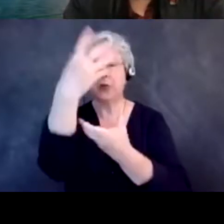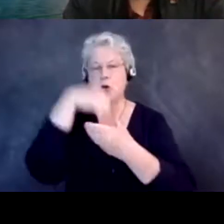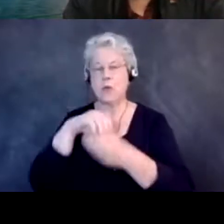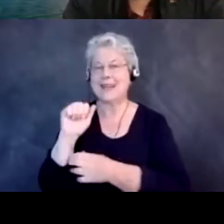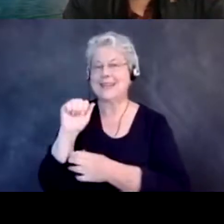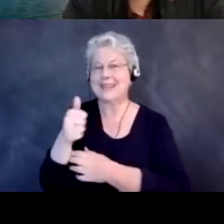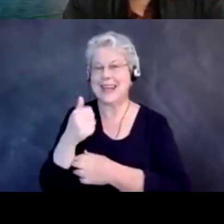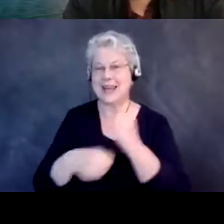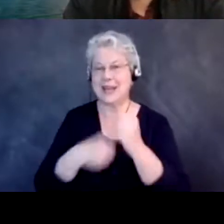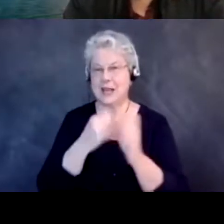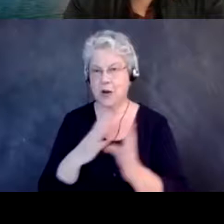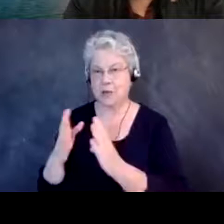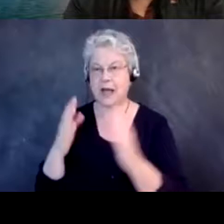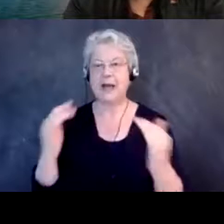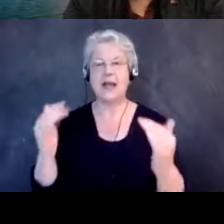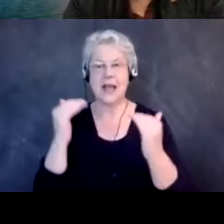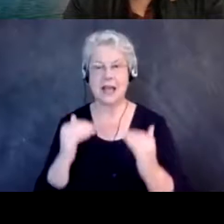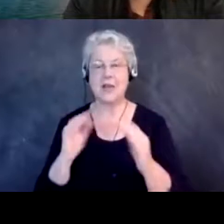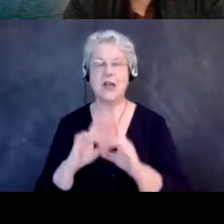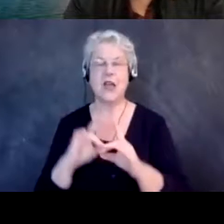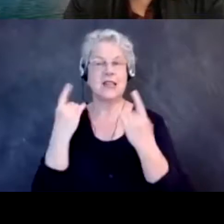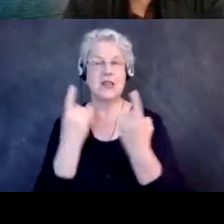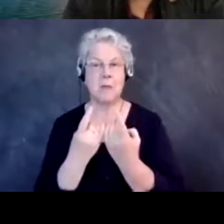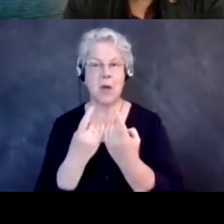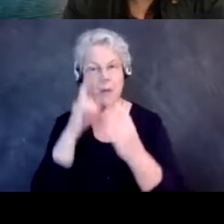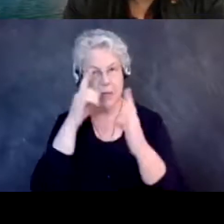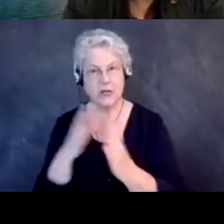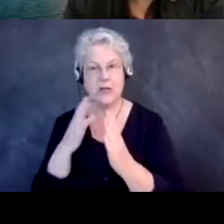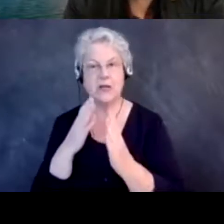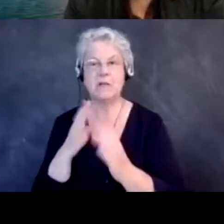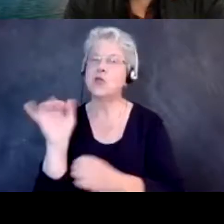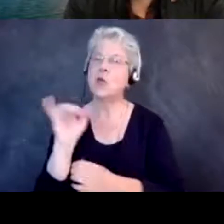And then we have the departmental strategic plan - this might be education, this might be housing,